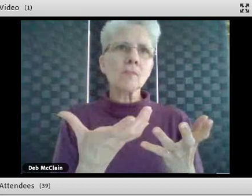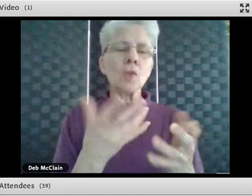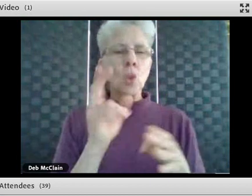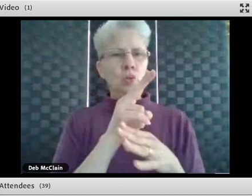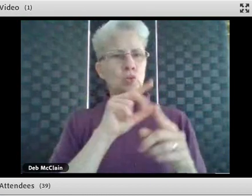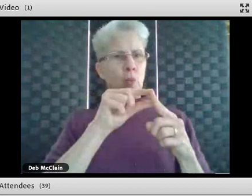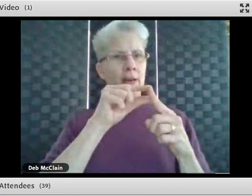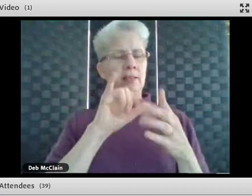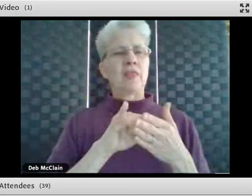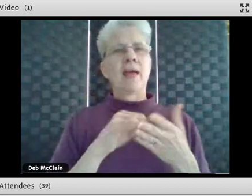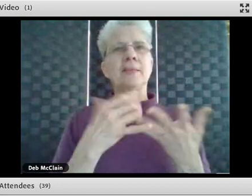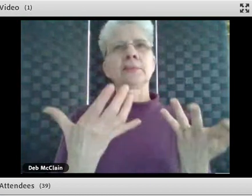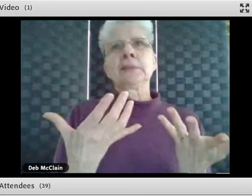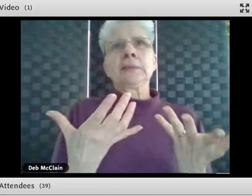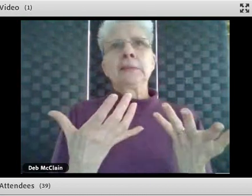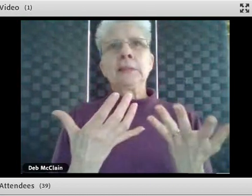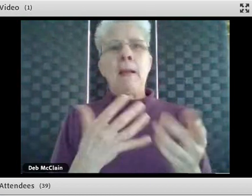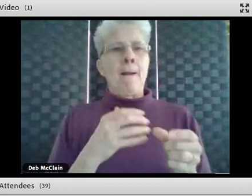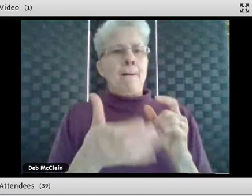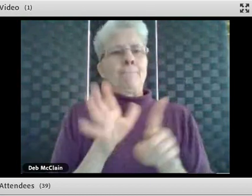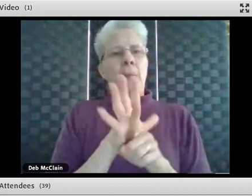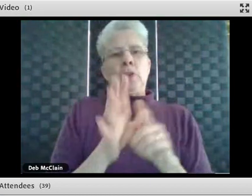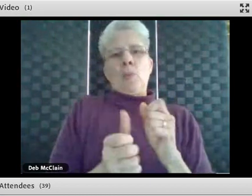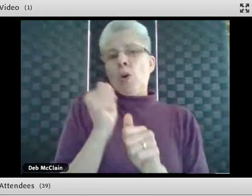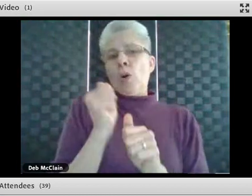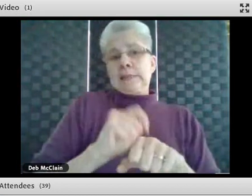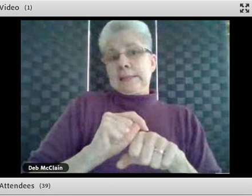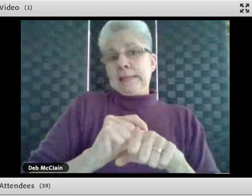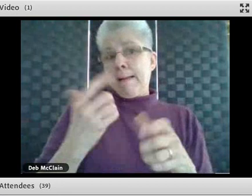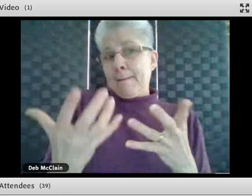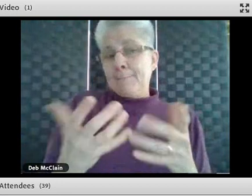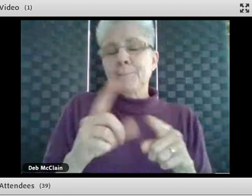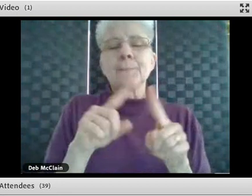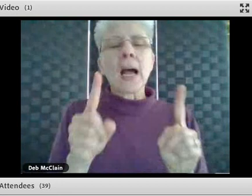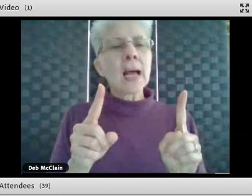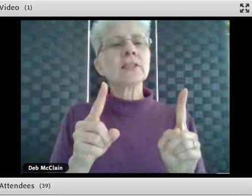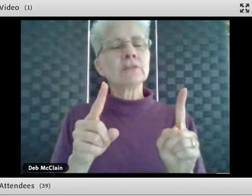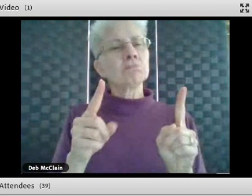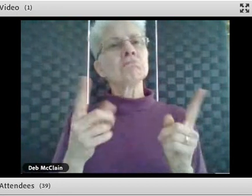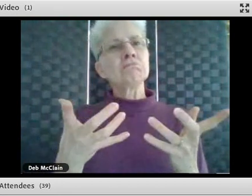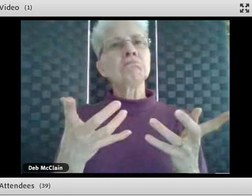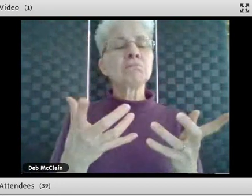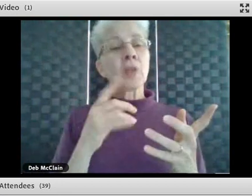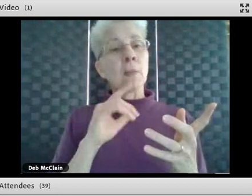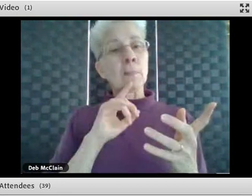that is most popular, but it is --